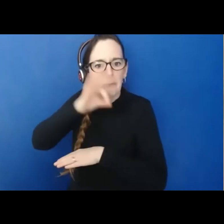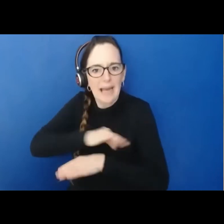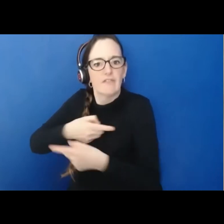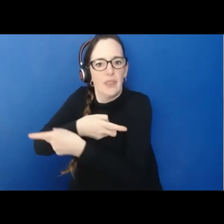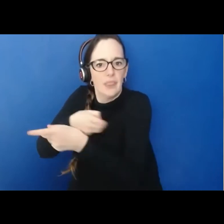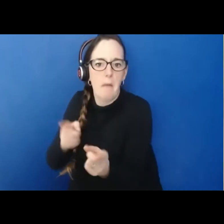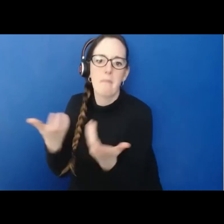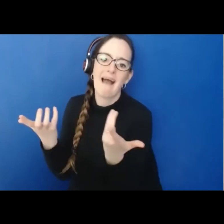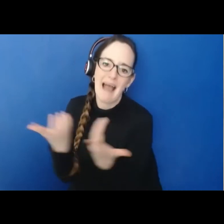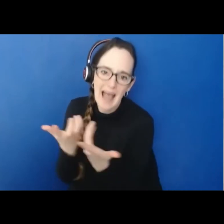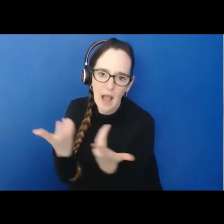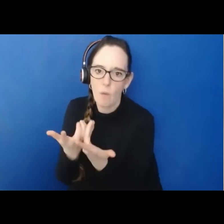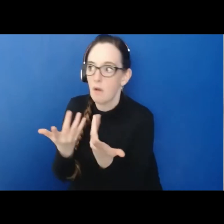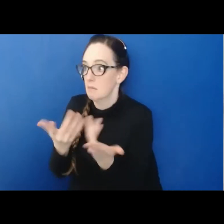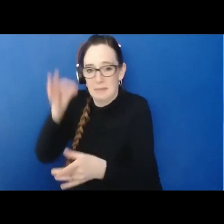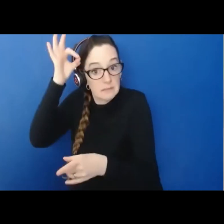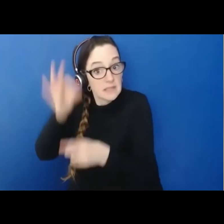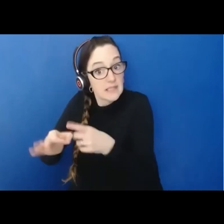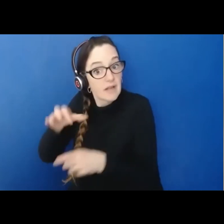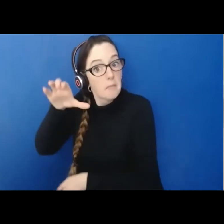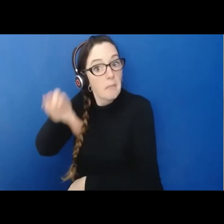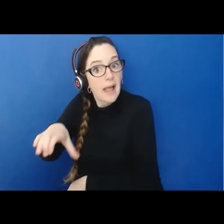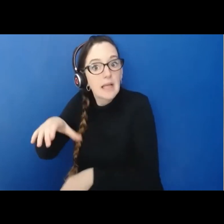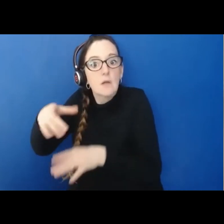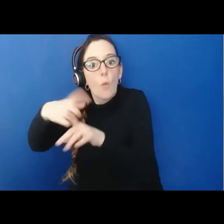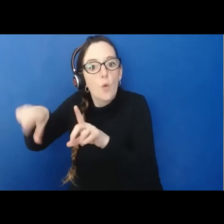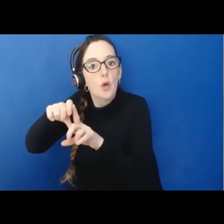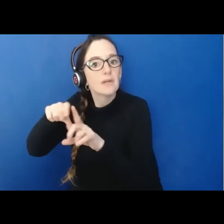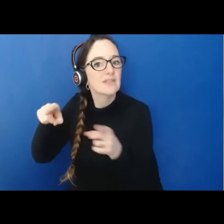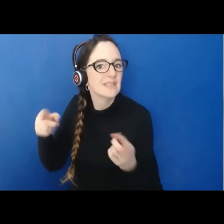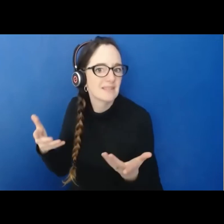a specific public realm or specific communities. With this event, we're trying to explore how